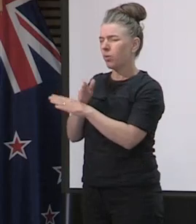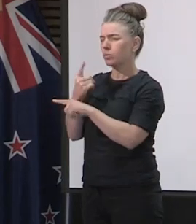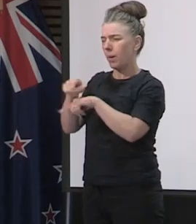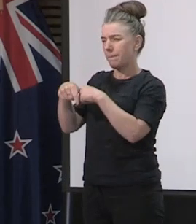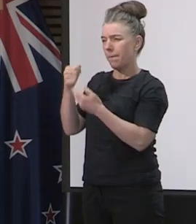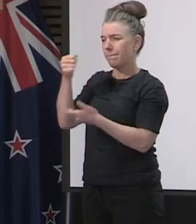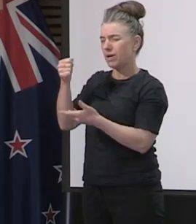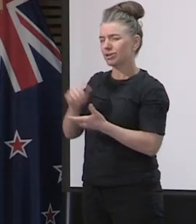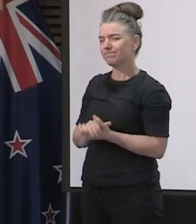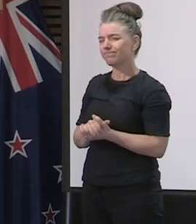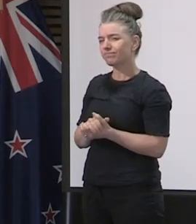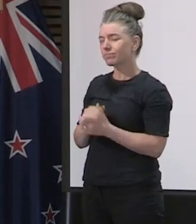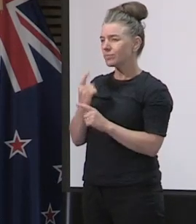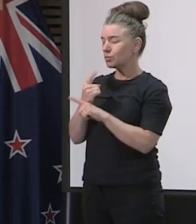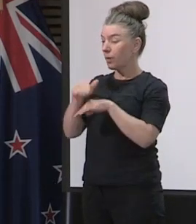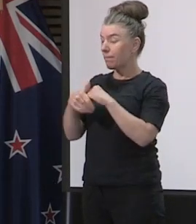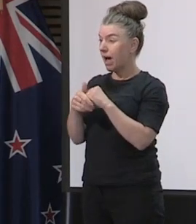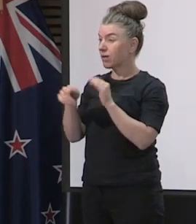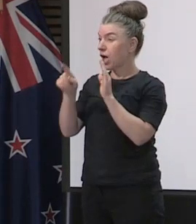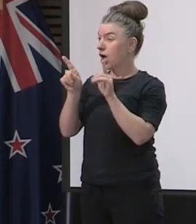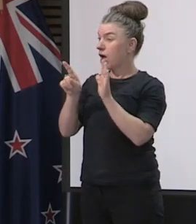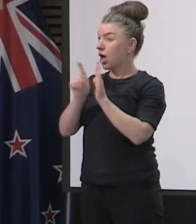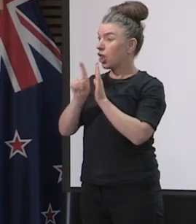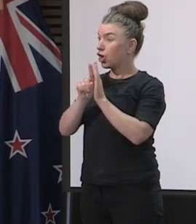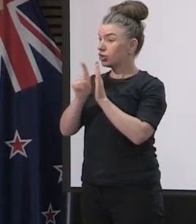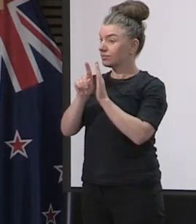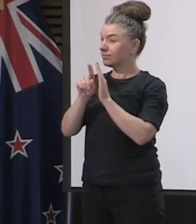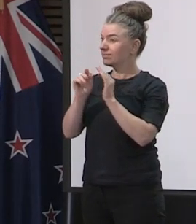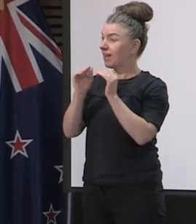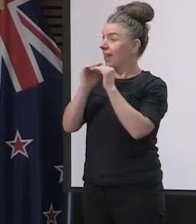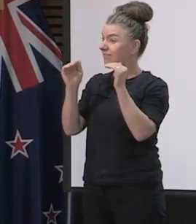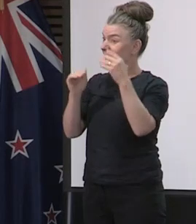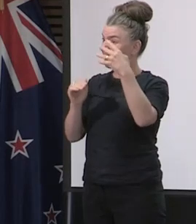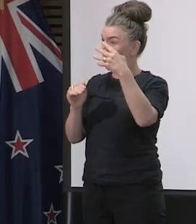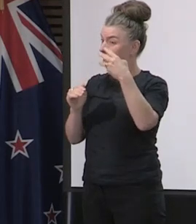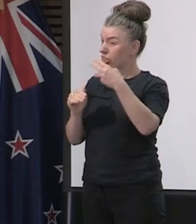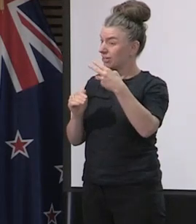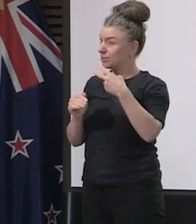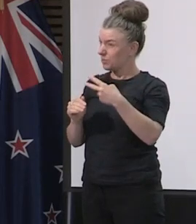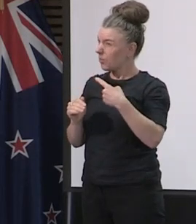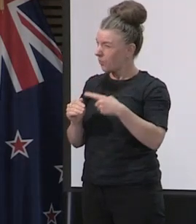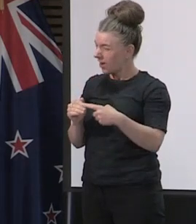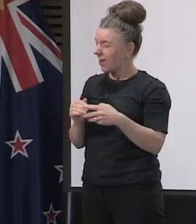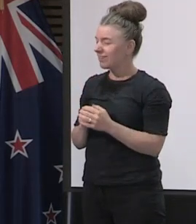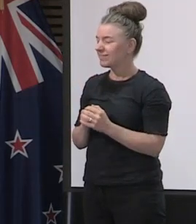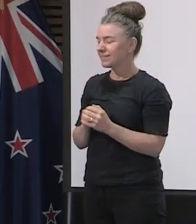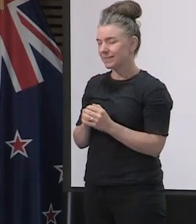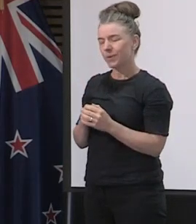come to the Budget, I do want to speak to some of the hardest parts of the alert